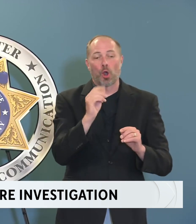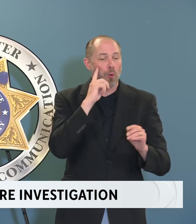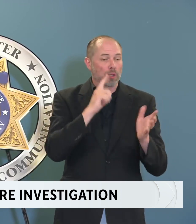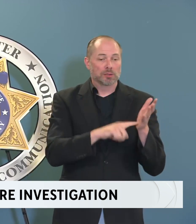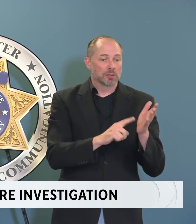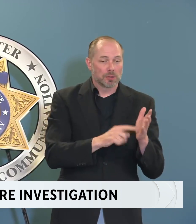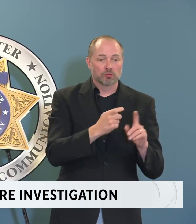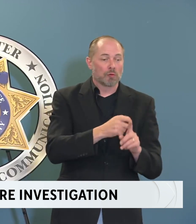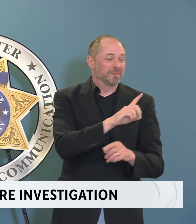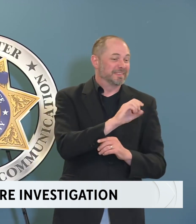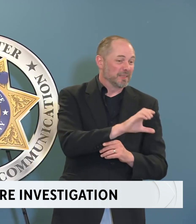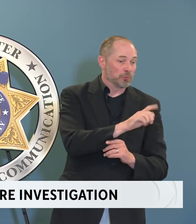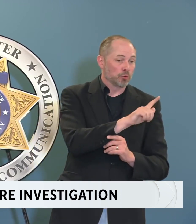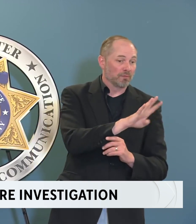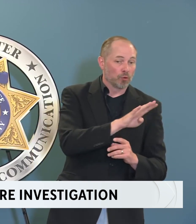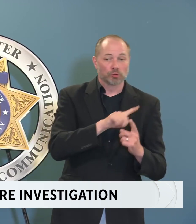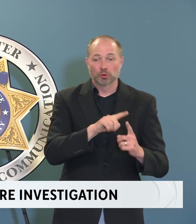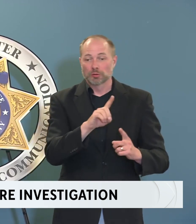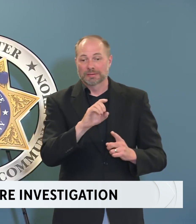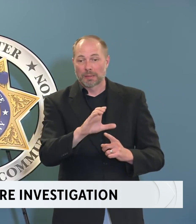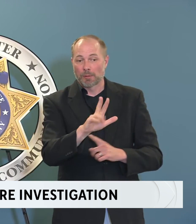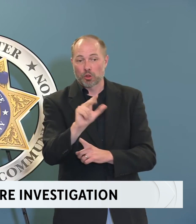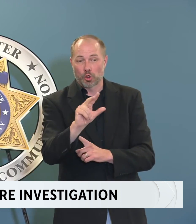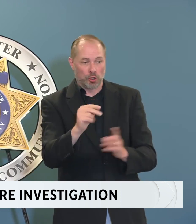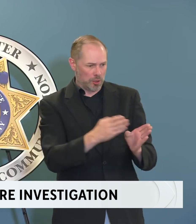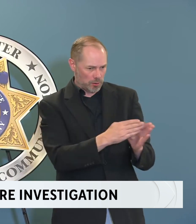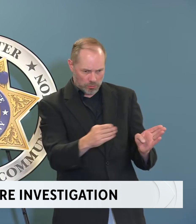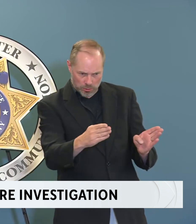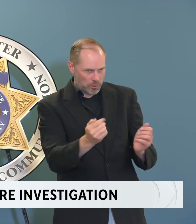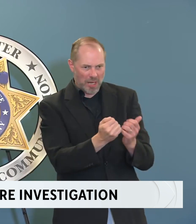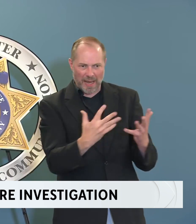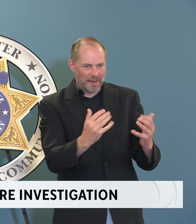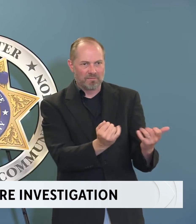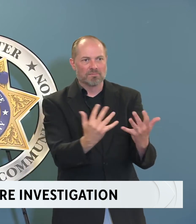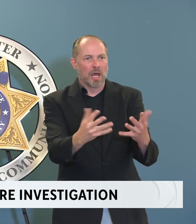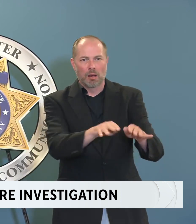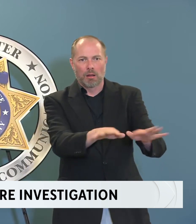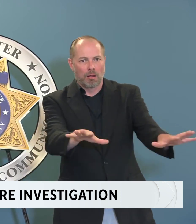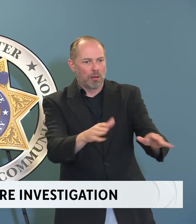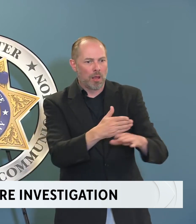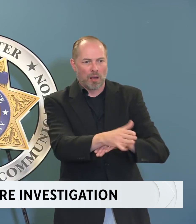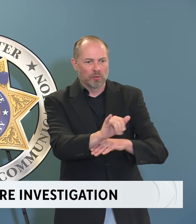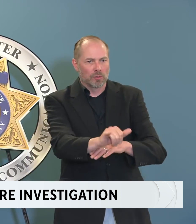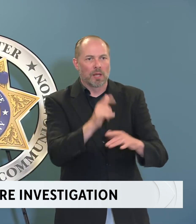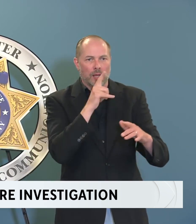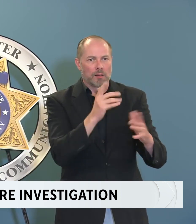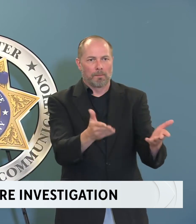THE FIRE WERE COVERED WITH DIRT 00 P.M. BY THE RESIDENTS AND THERE WAS NO